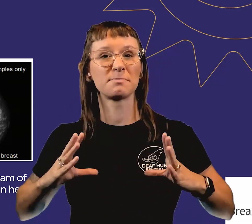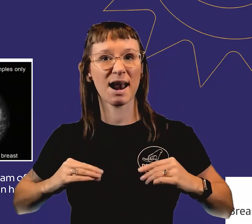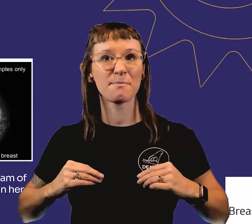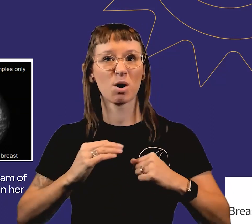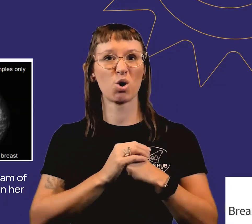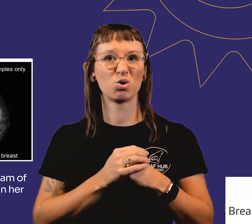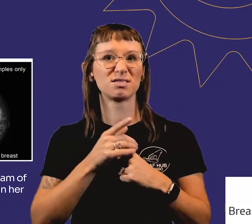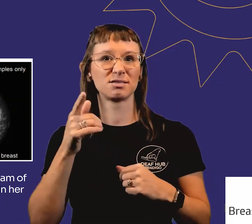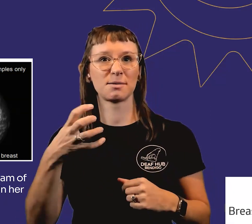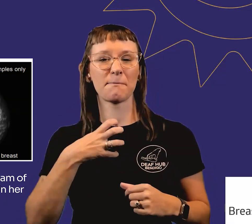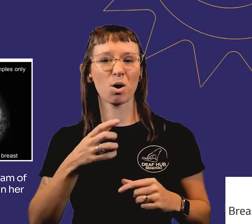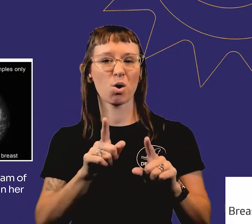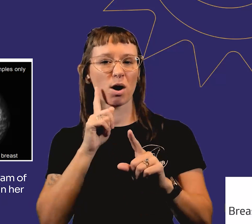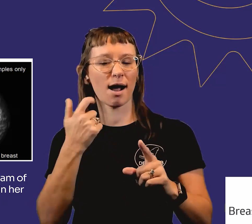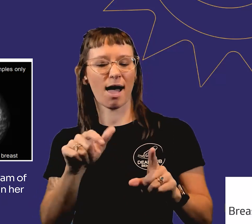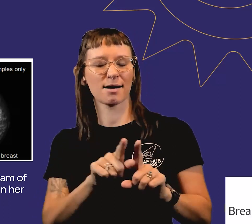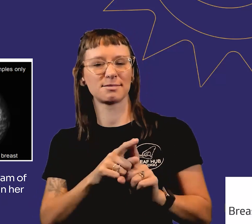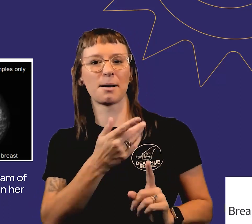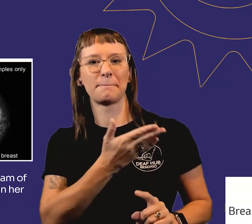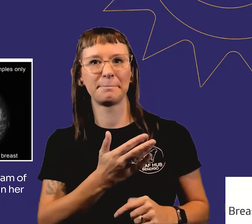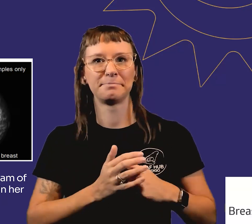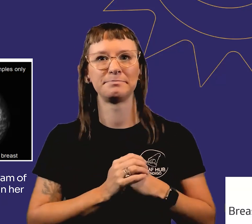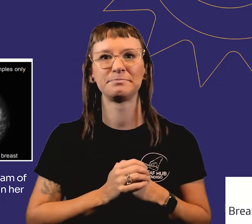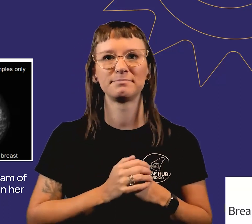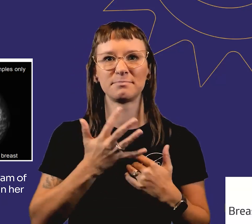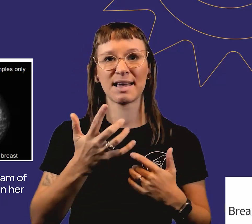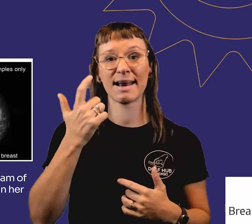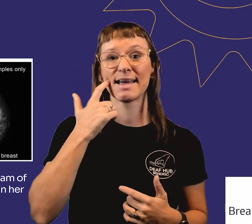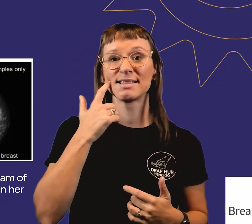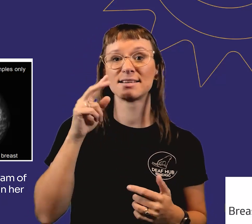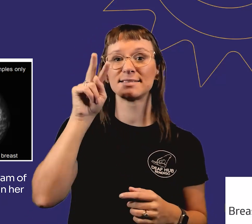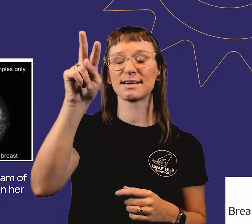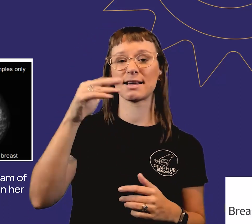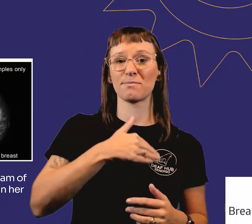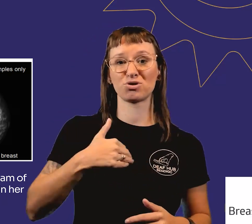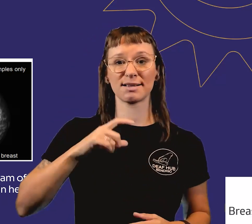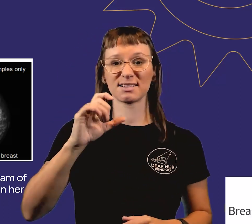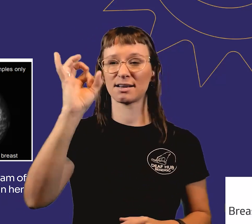is more likely to look like the image on the left, making it easier to do to detect breast cancer.